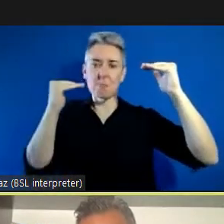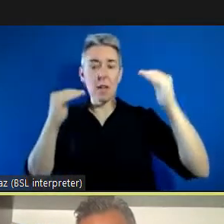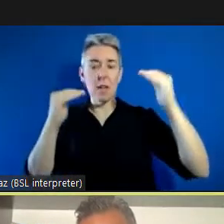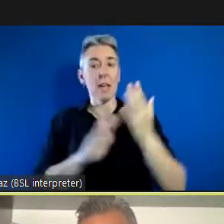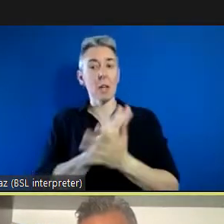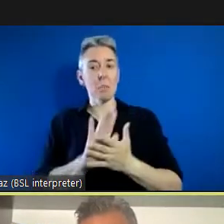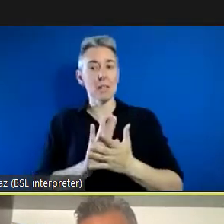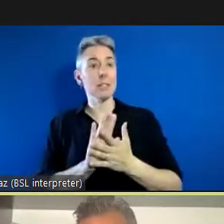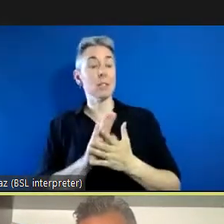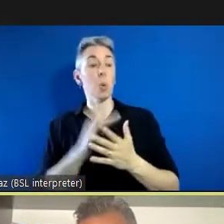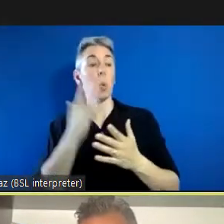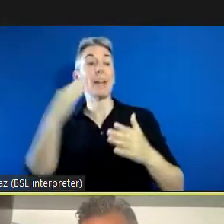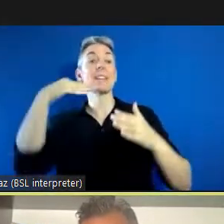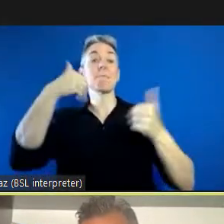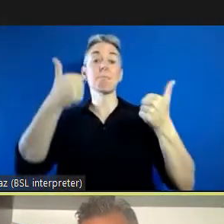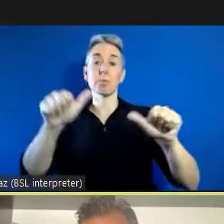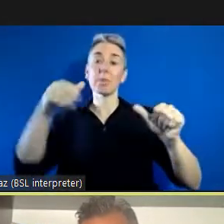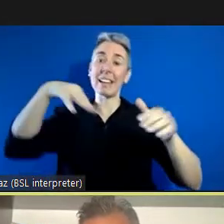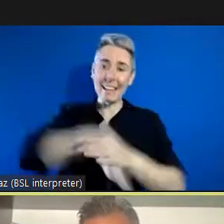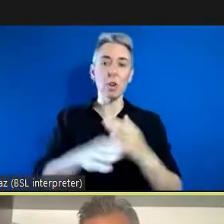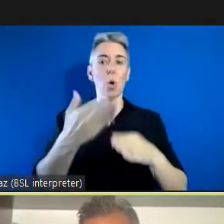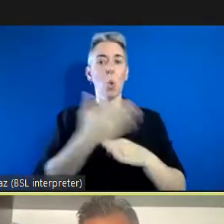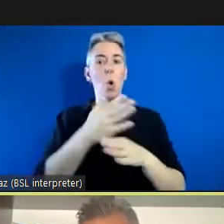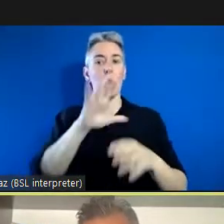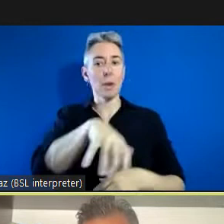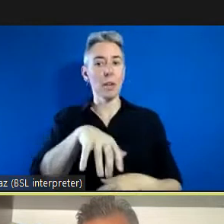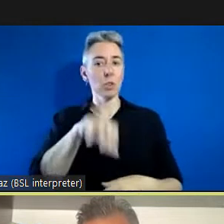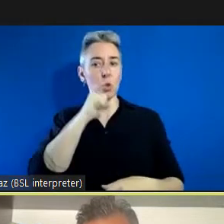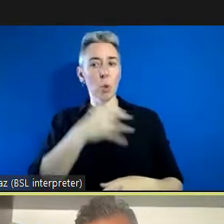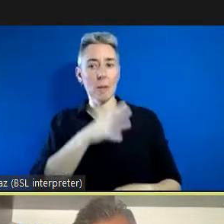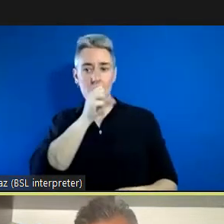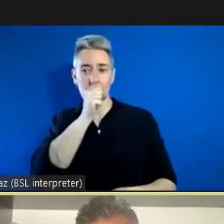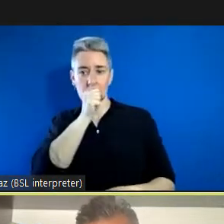in workplace or education. Because you recognise it's not in your interest